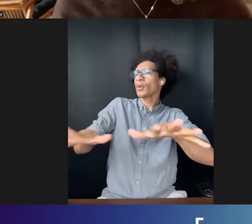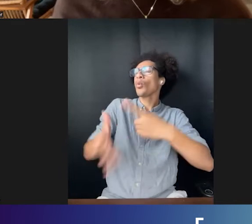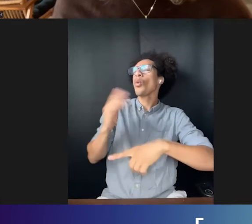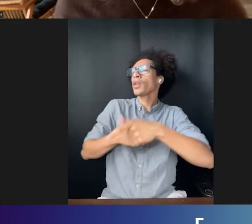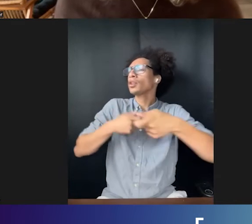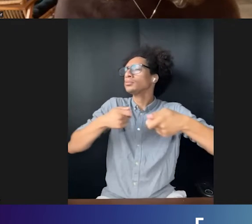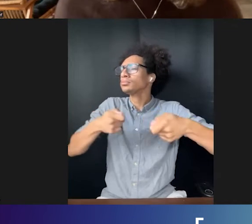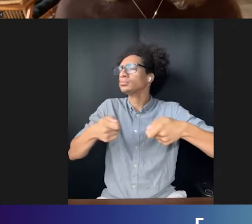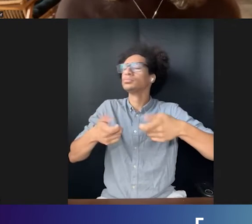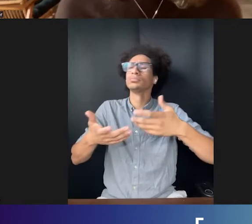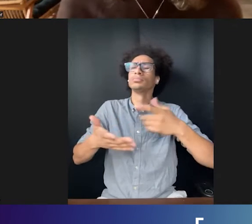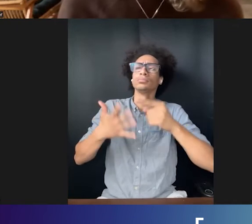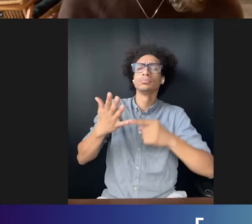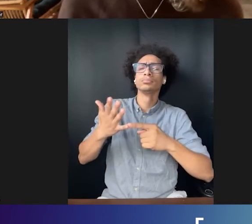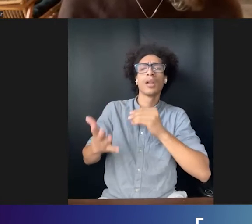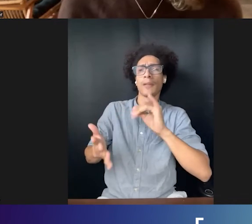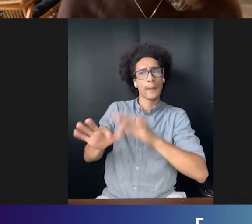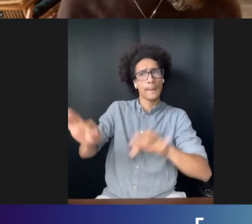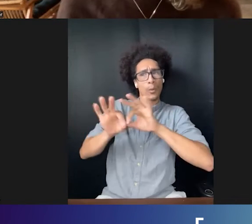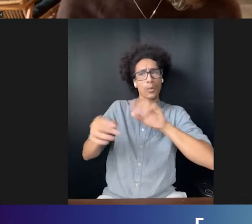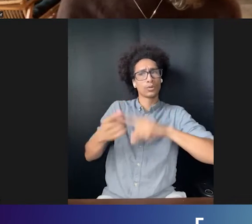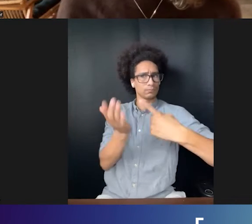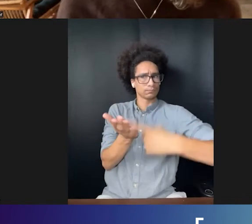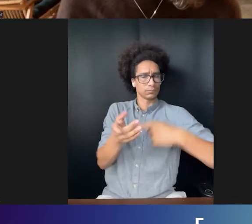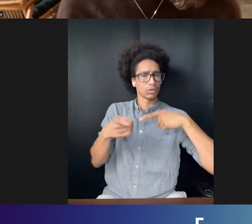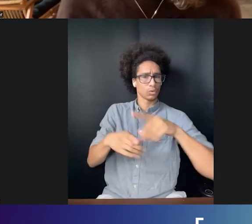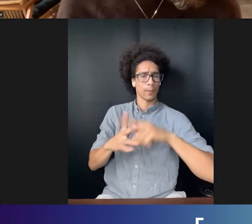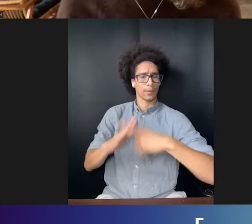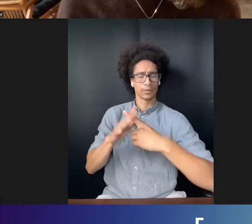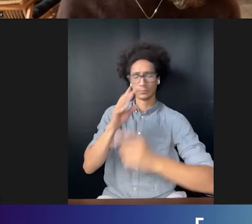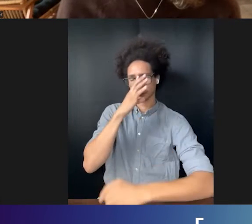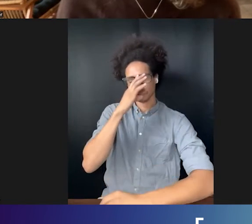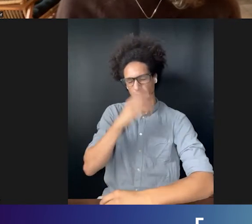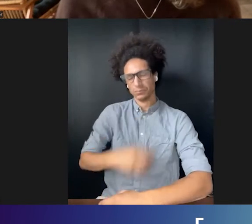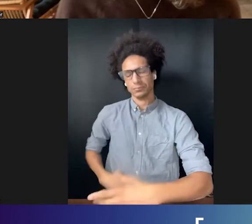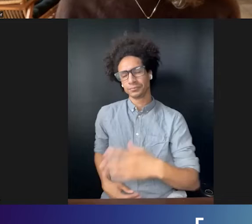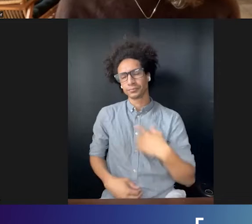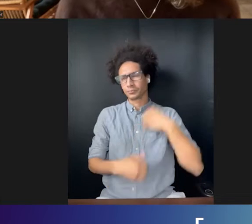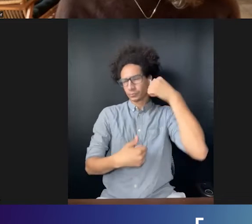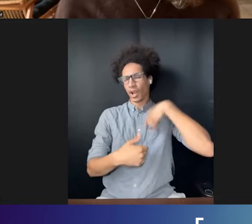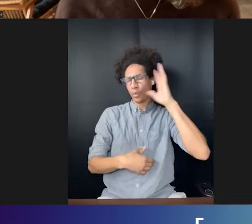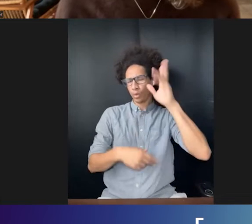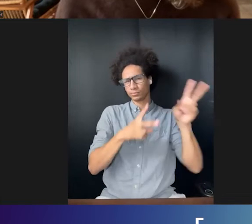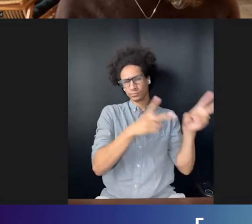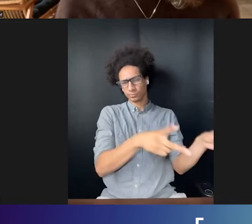because, again, I'll just I mean, I'll cite this specifically with the most recent experience with with what we would behind grants.